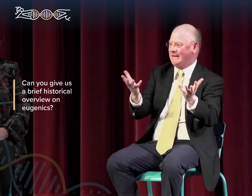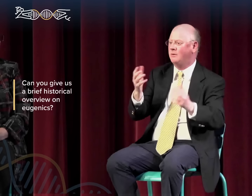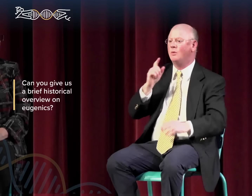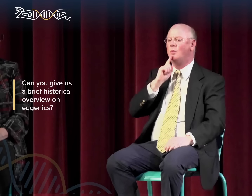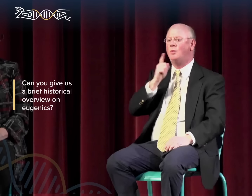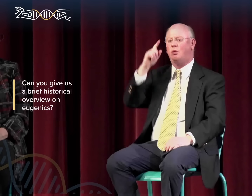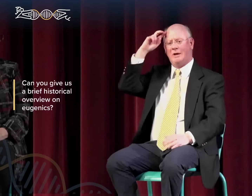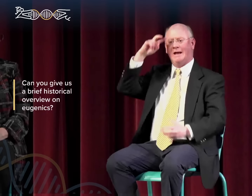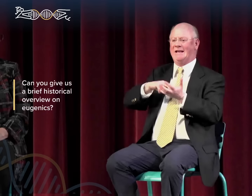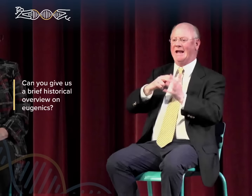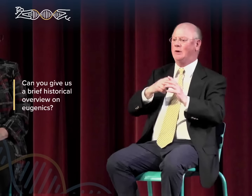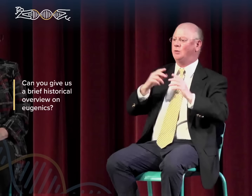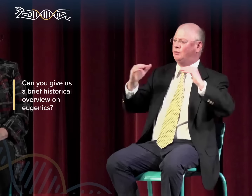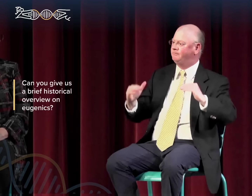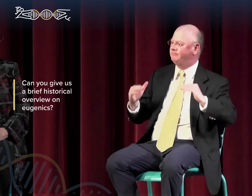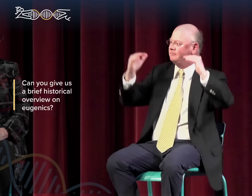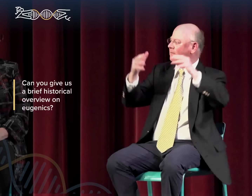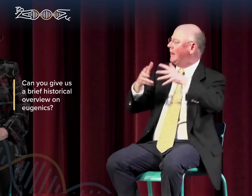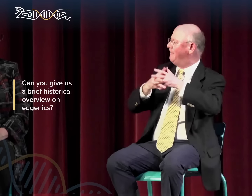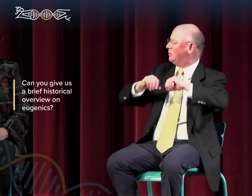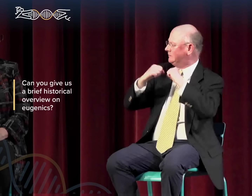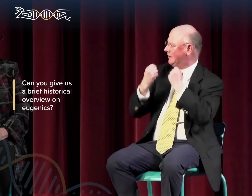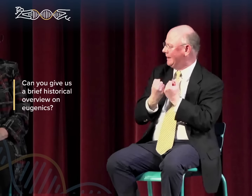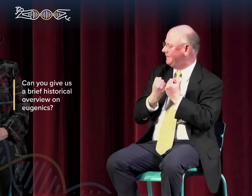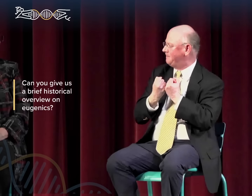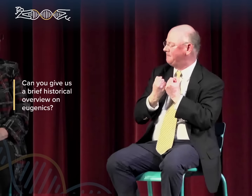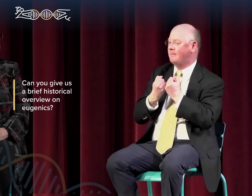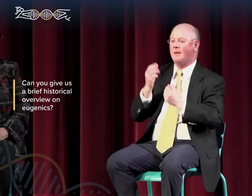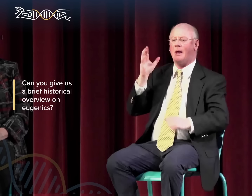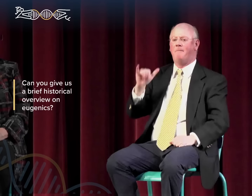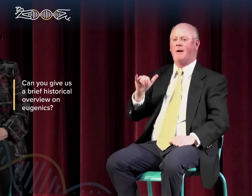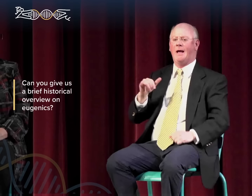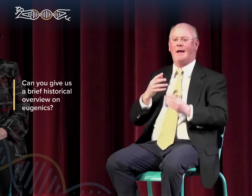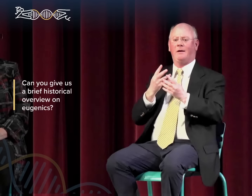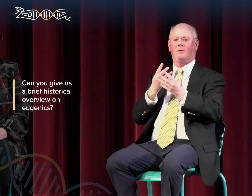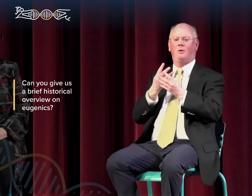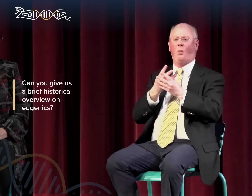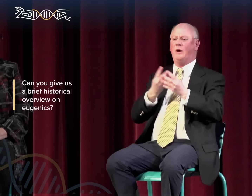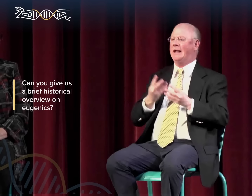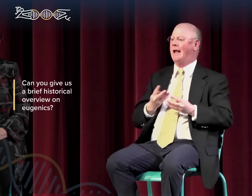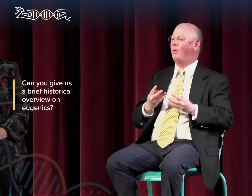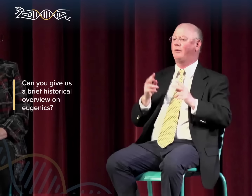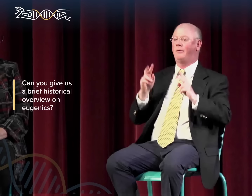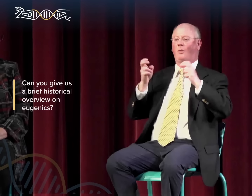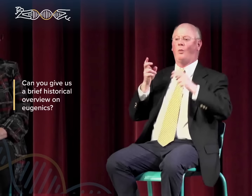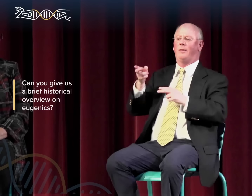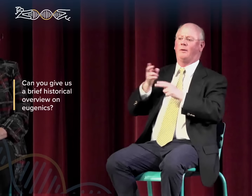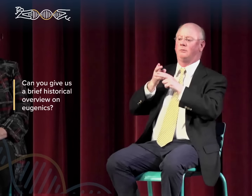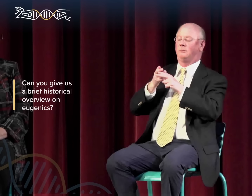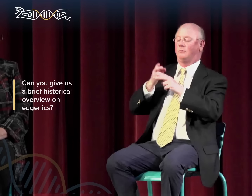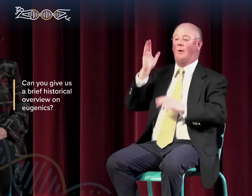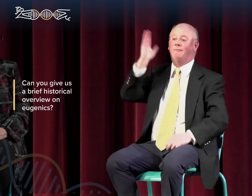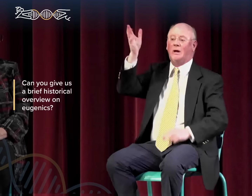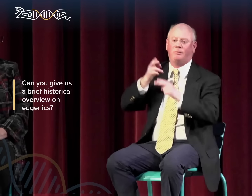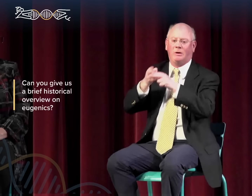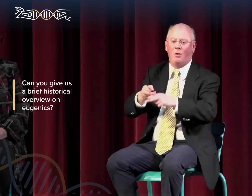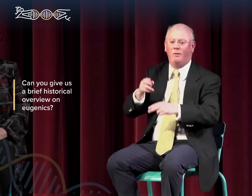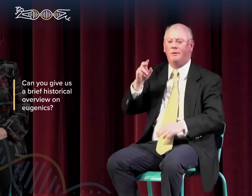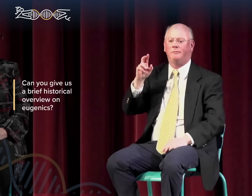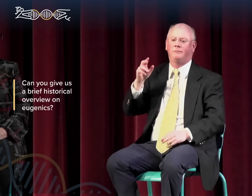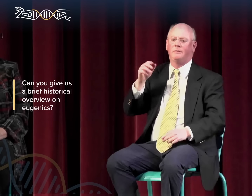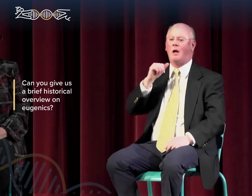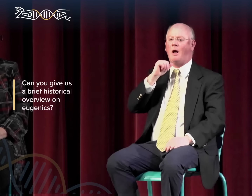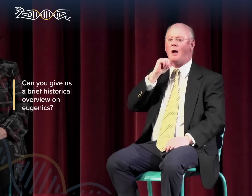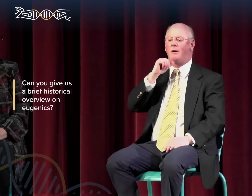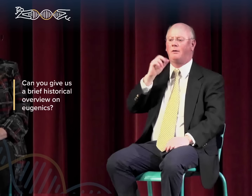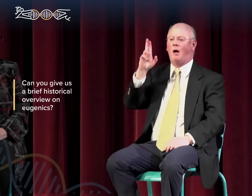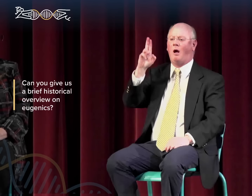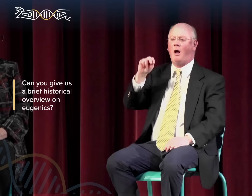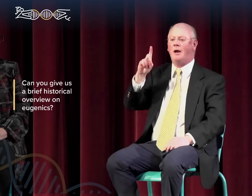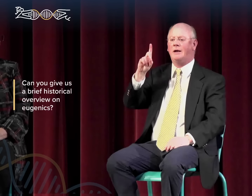Much was well intentioned hope of improving American society